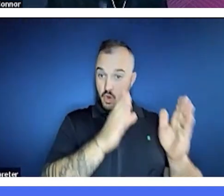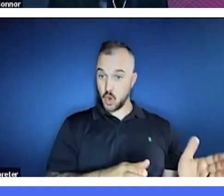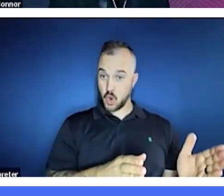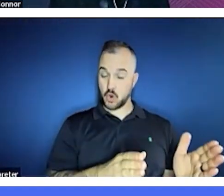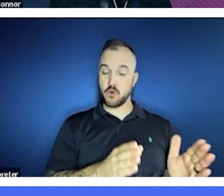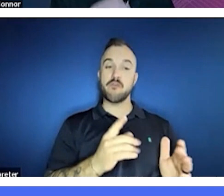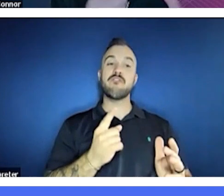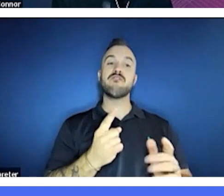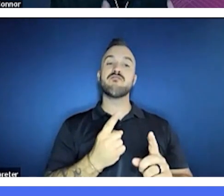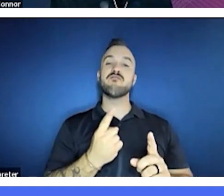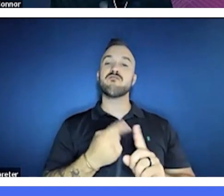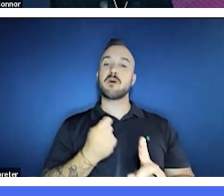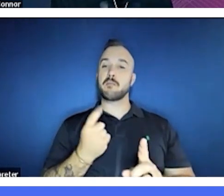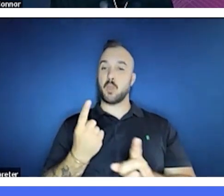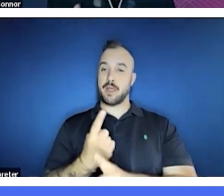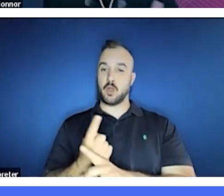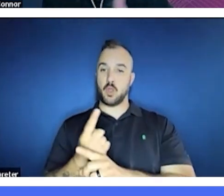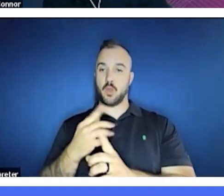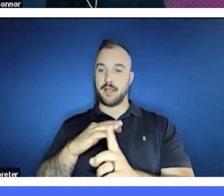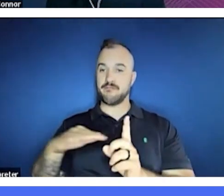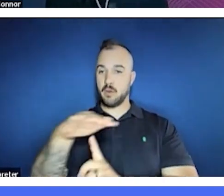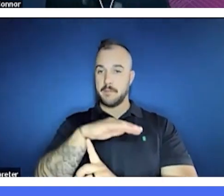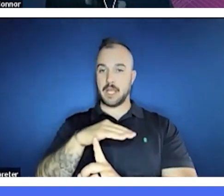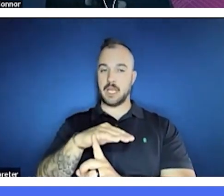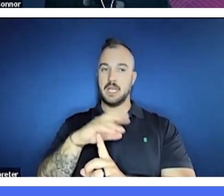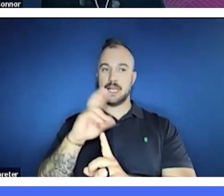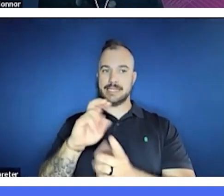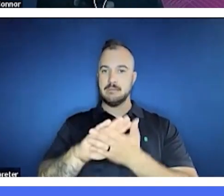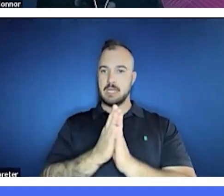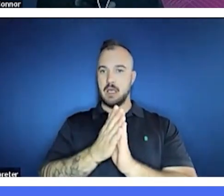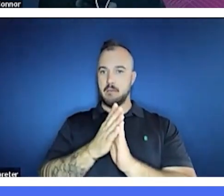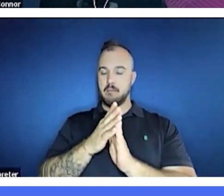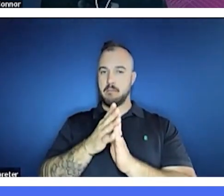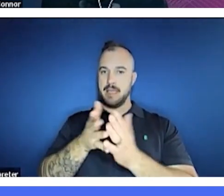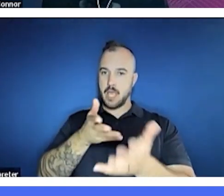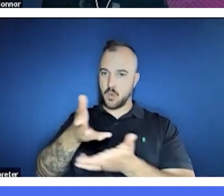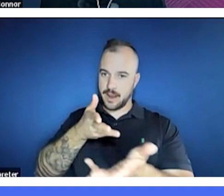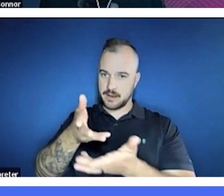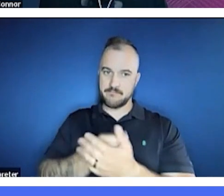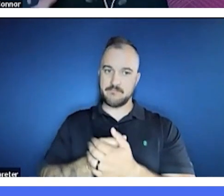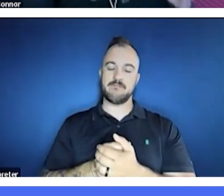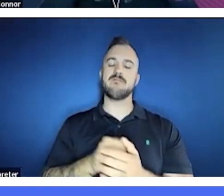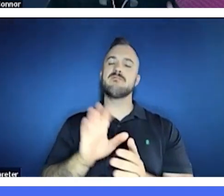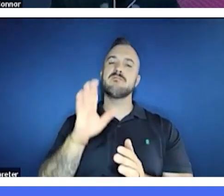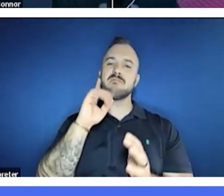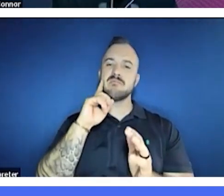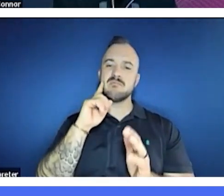that they really are immersed in that learning. We need to make it interactive. So if you have your email open, come back here,